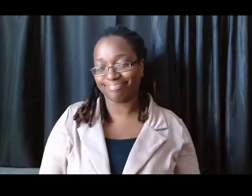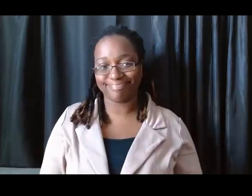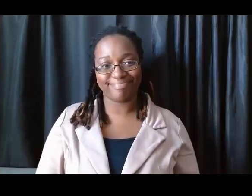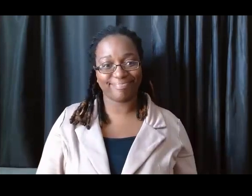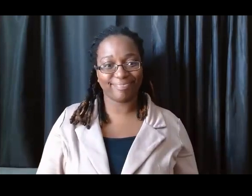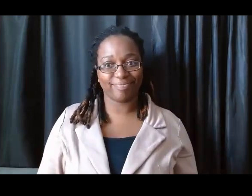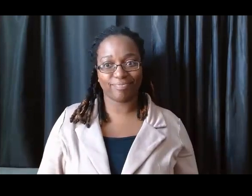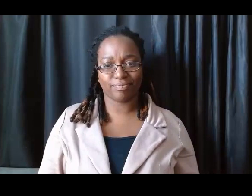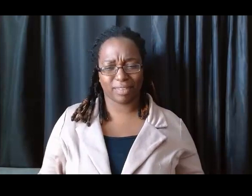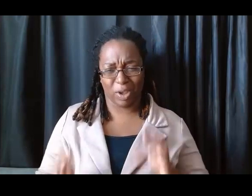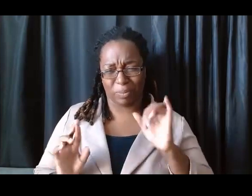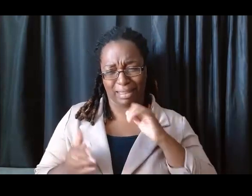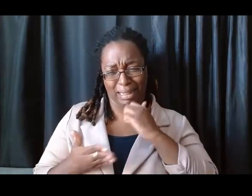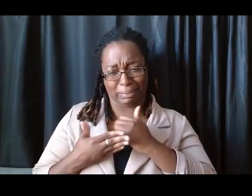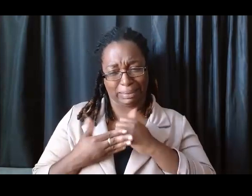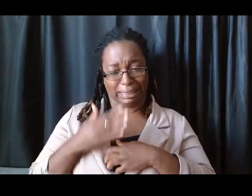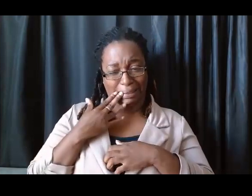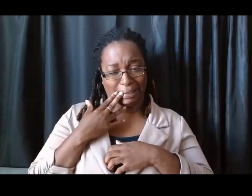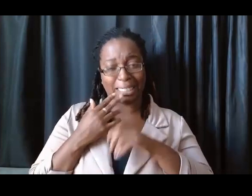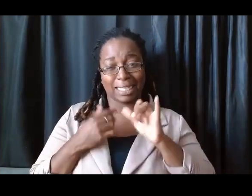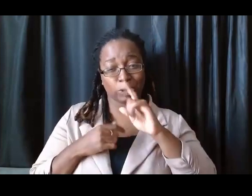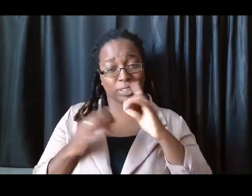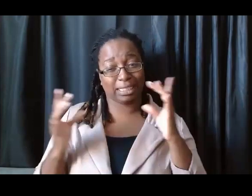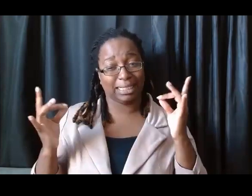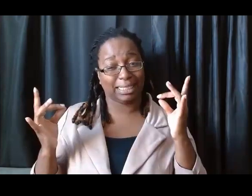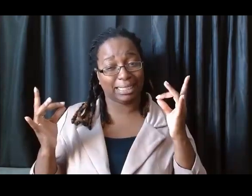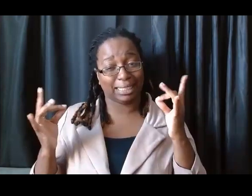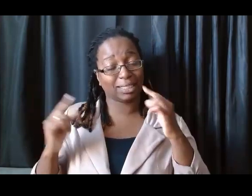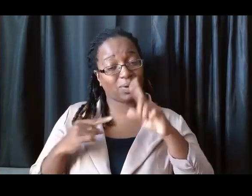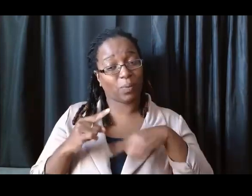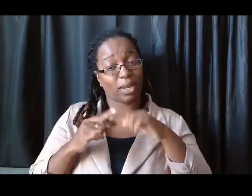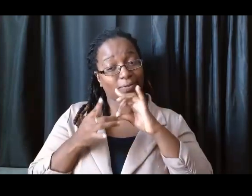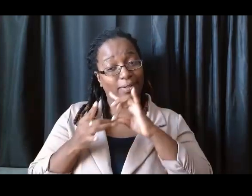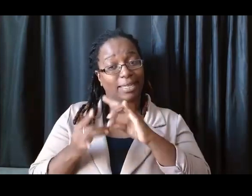I hope that was helpful. Tricky when it's a state a specific thing. Ciara, are there